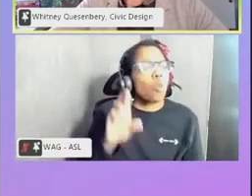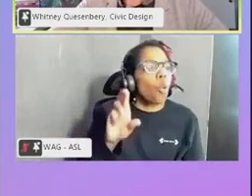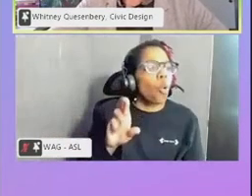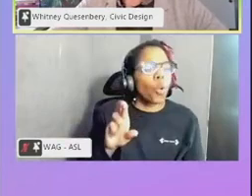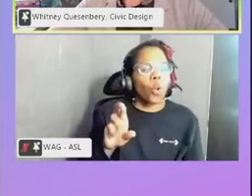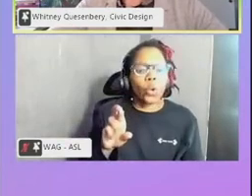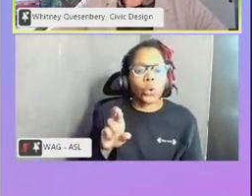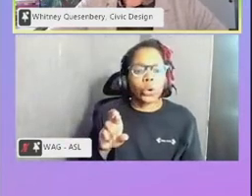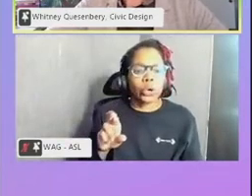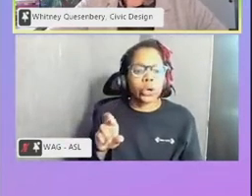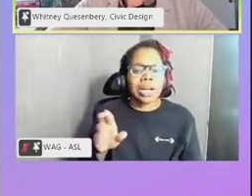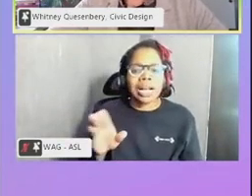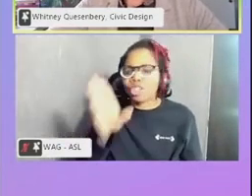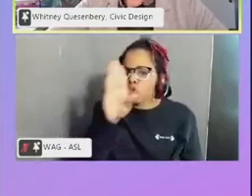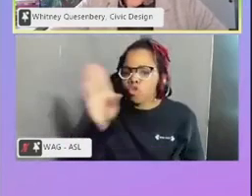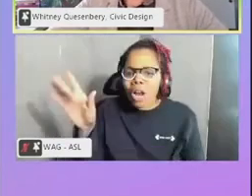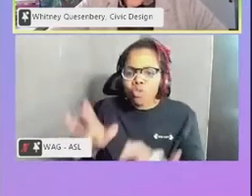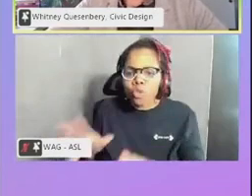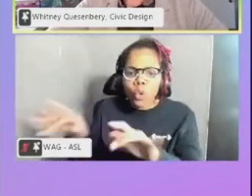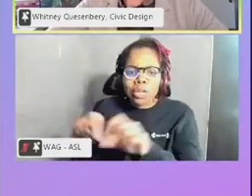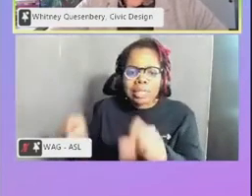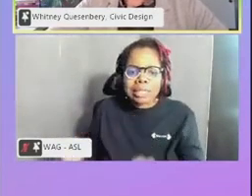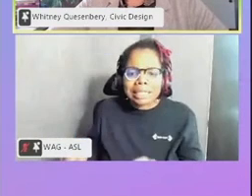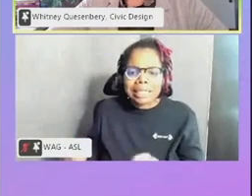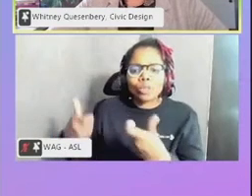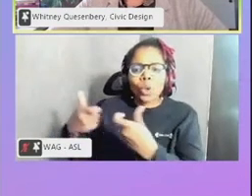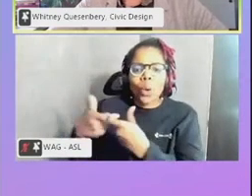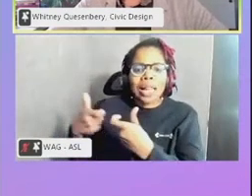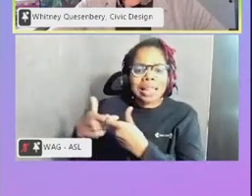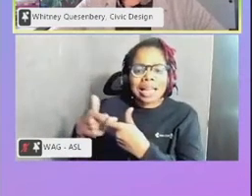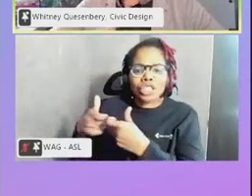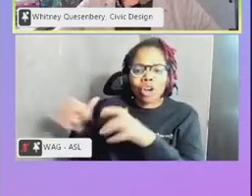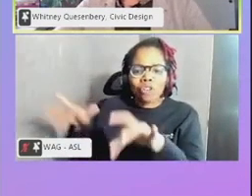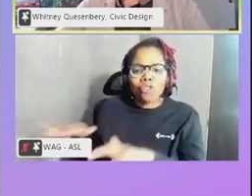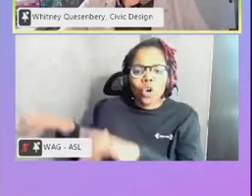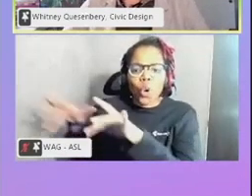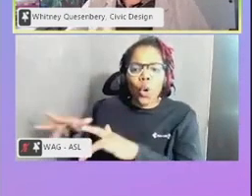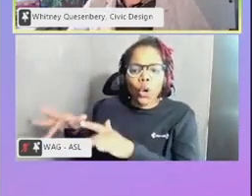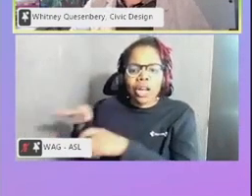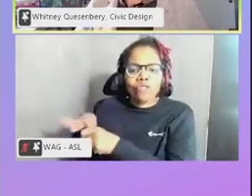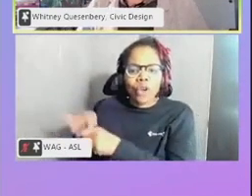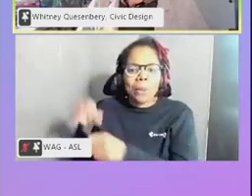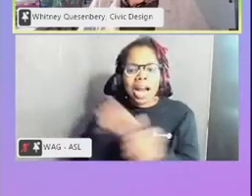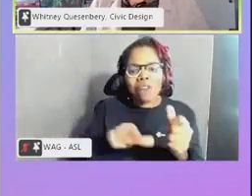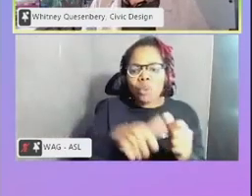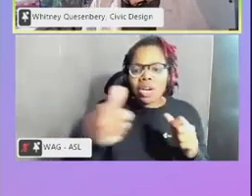voting system. People would show up at their polling place over many years and it wasn't even turned on, or it was a